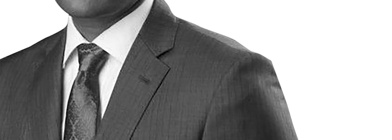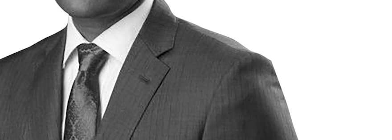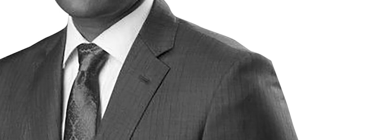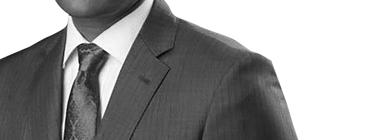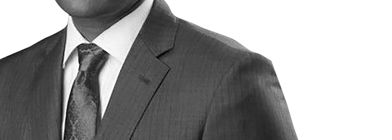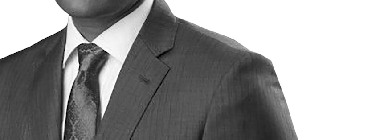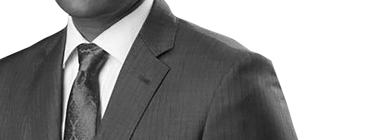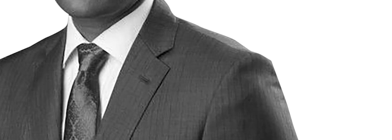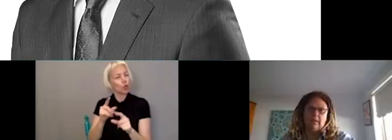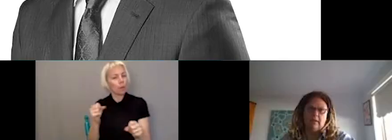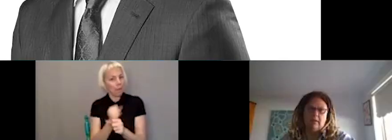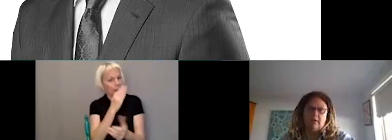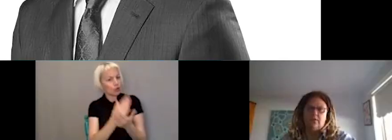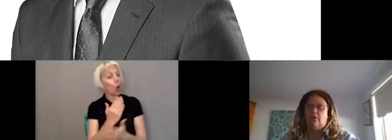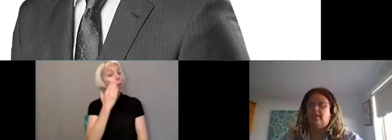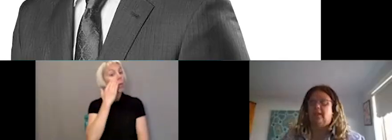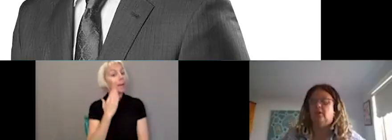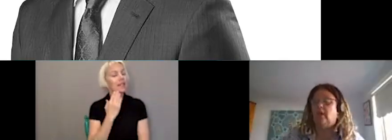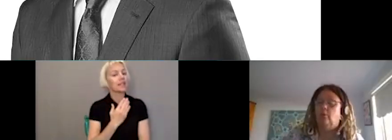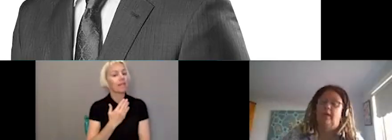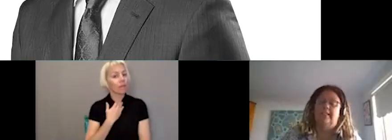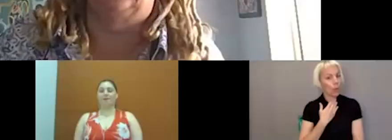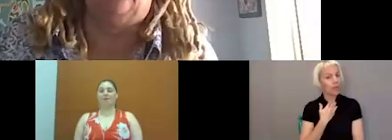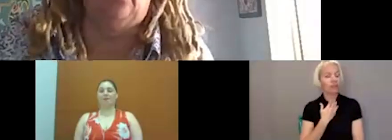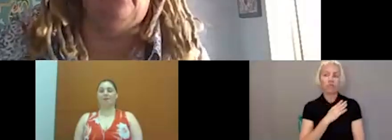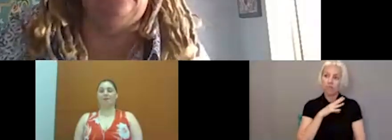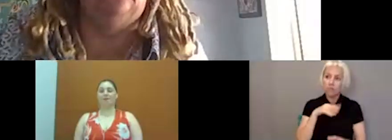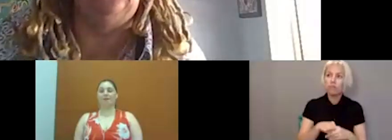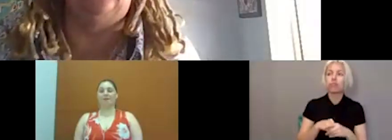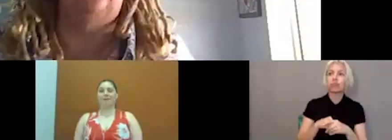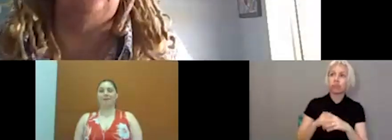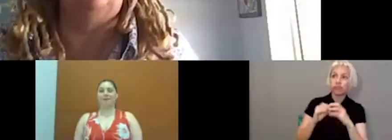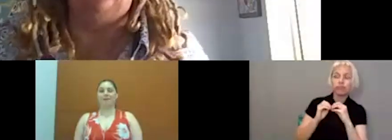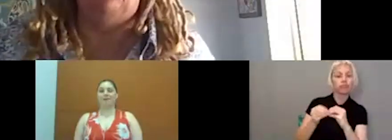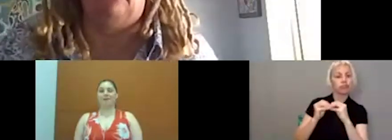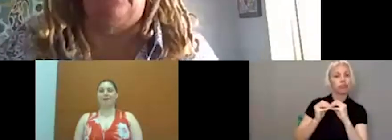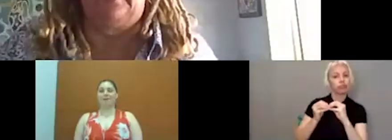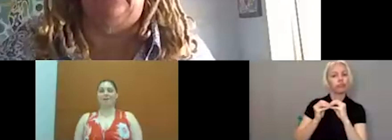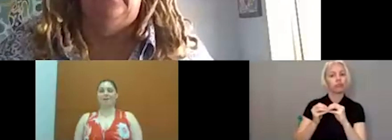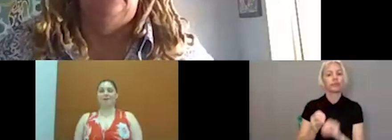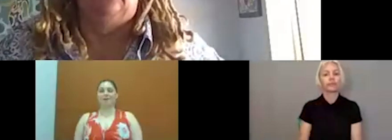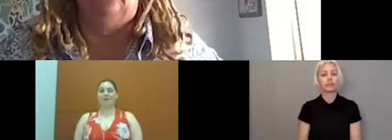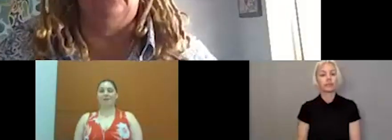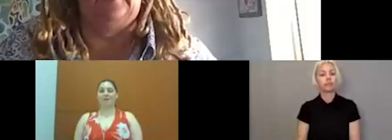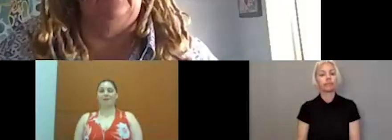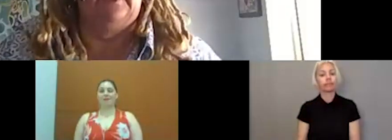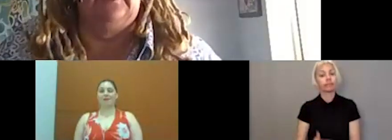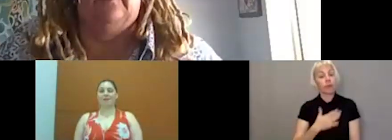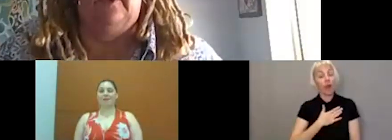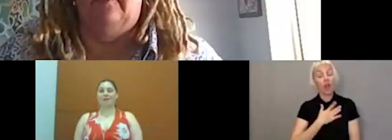Sure, thank you. Look, I would like to start though by acknowledging Country and paying my respects to the Elders past and present,